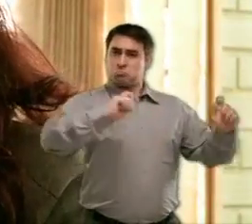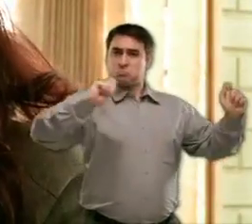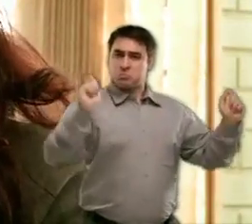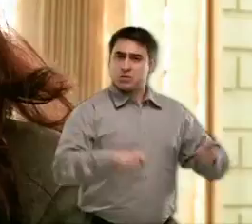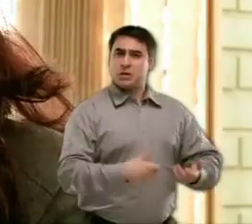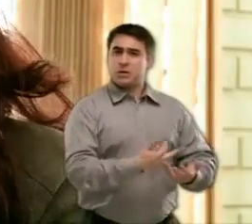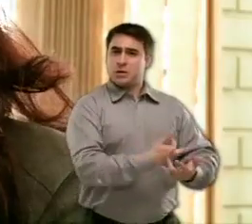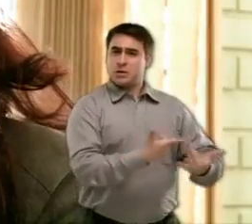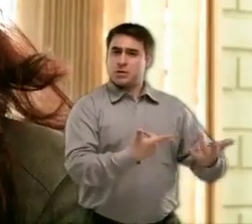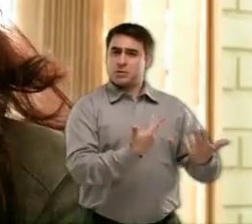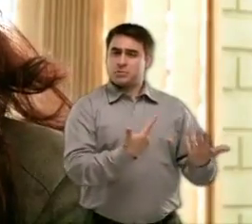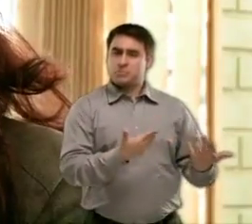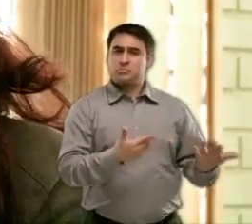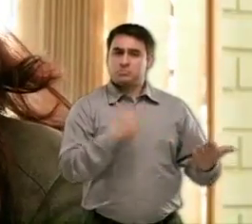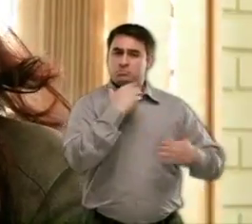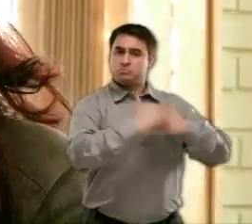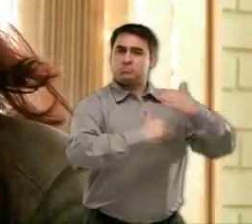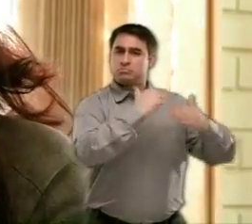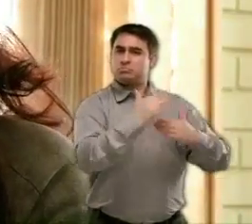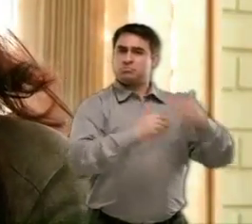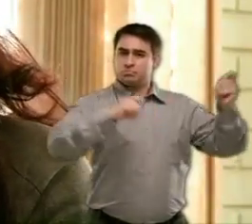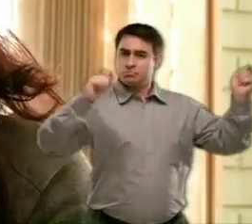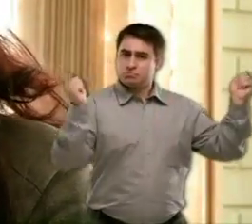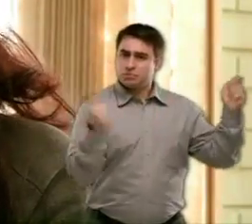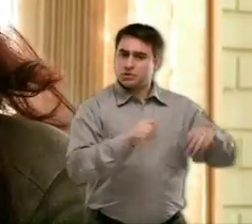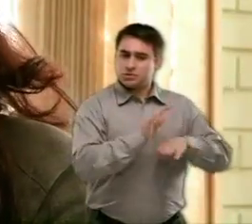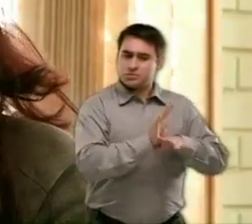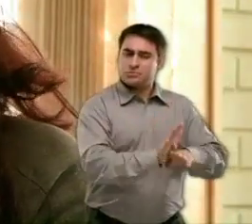and whom we can help. They're here to show us that.